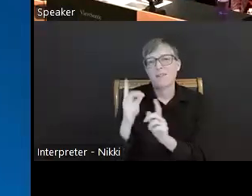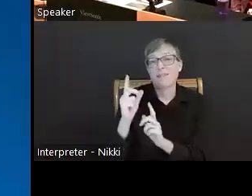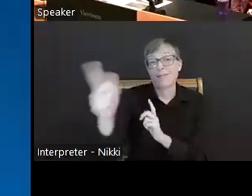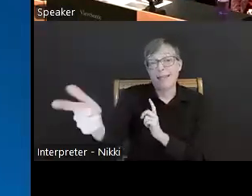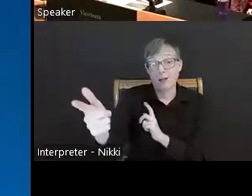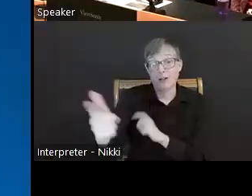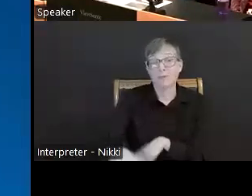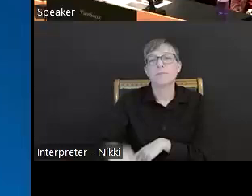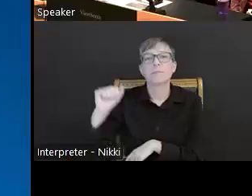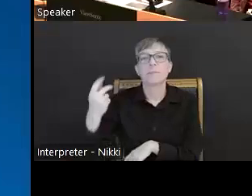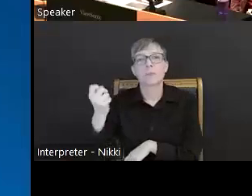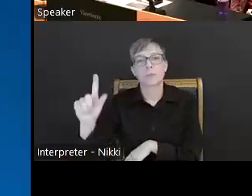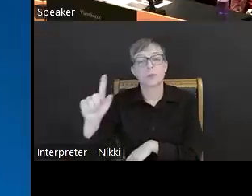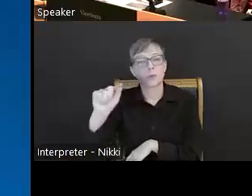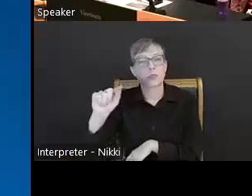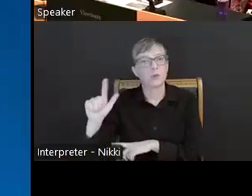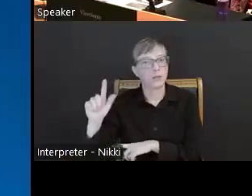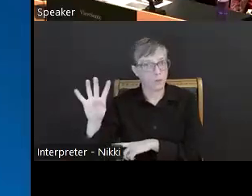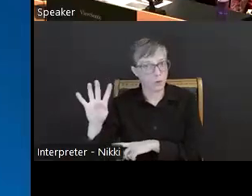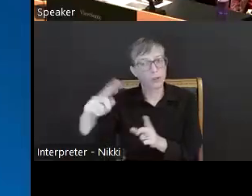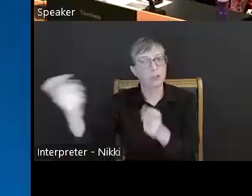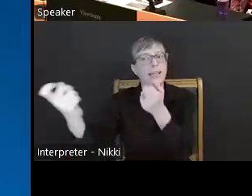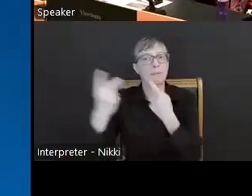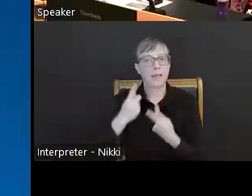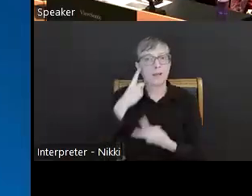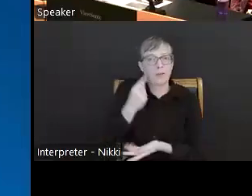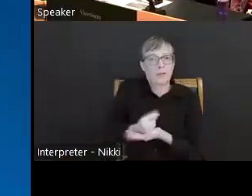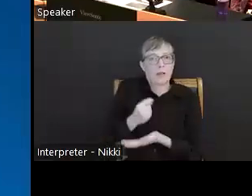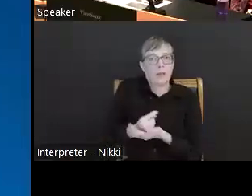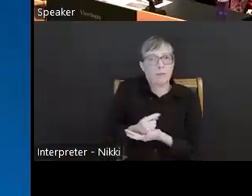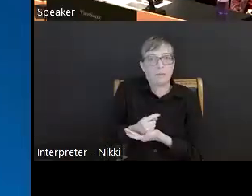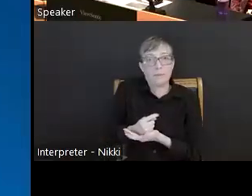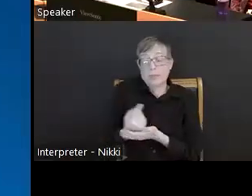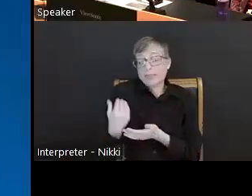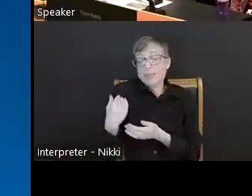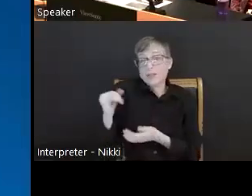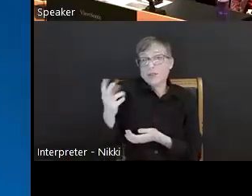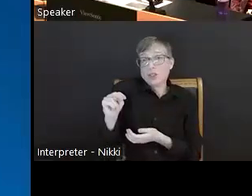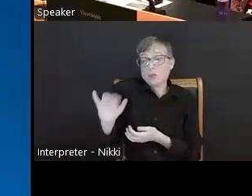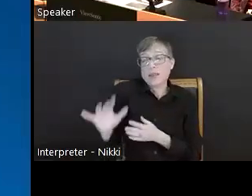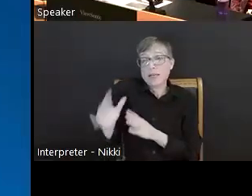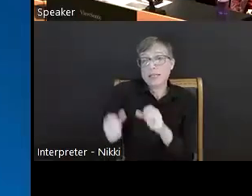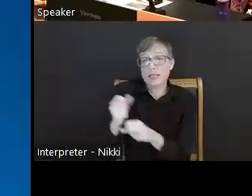of care in January of that year she was sexually assaulted by an ex-boyfriend when she refused to